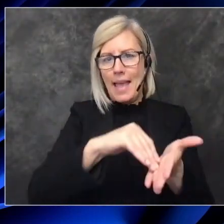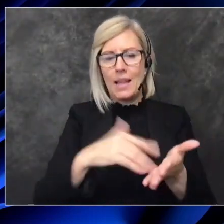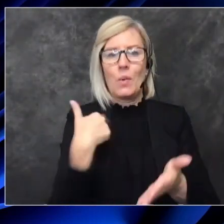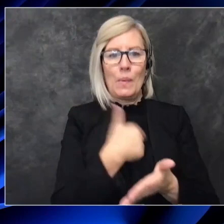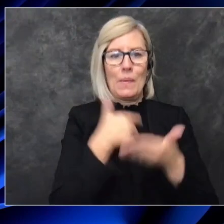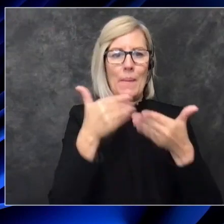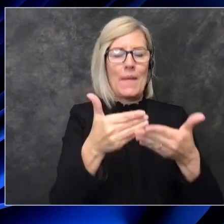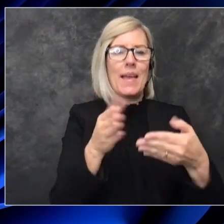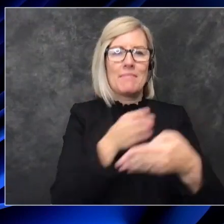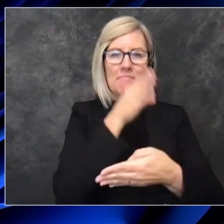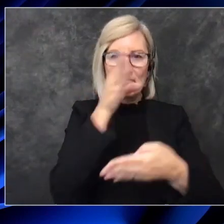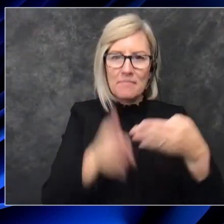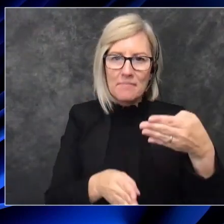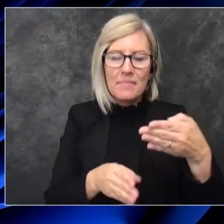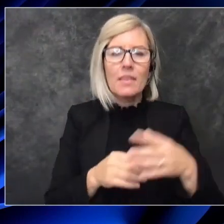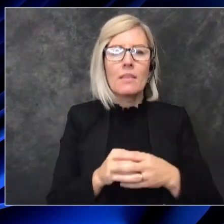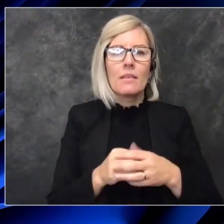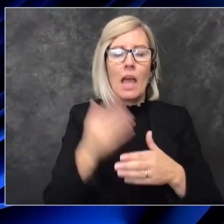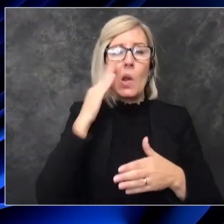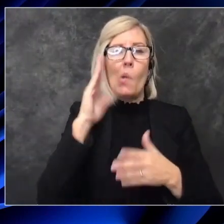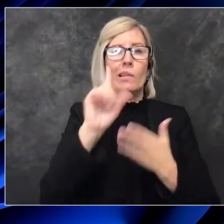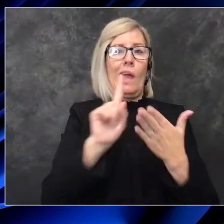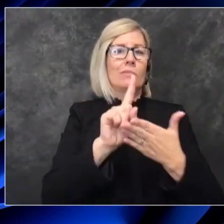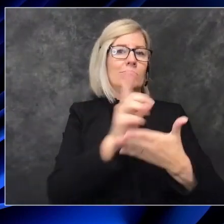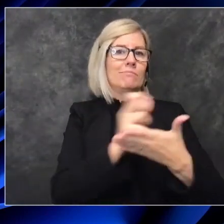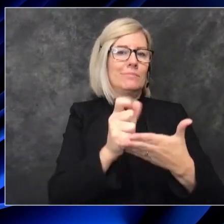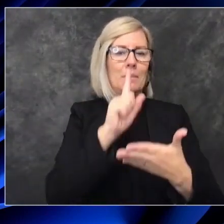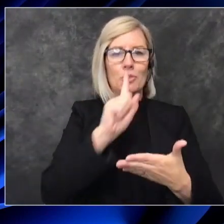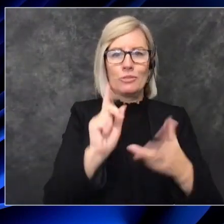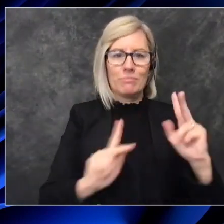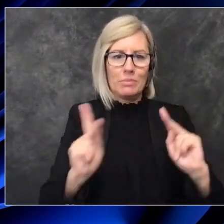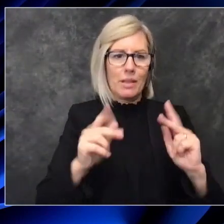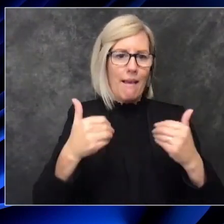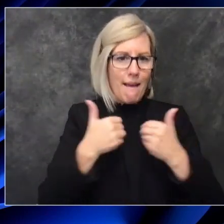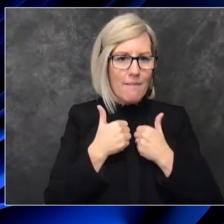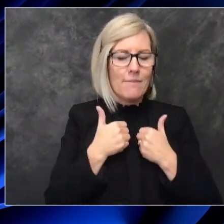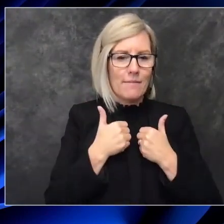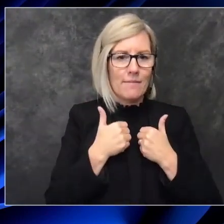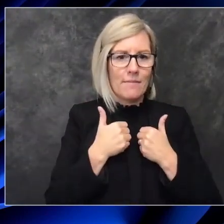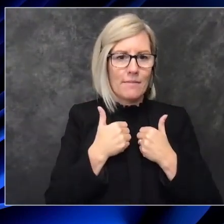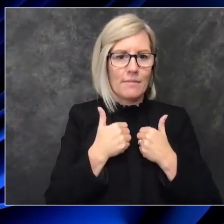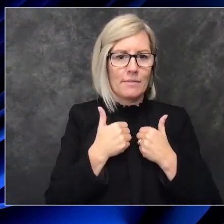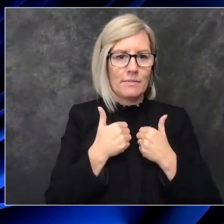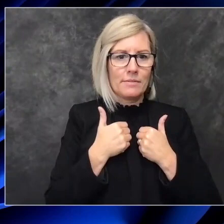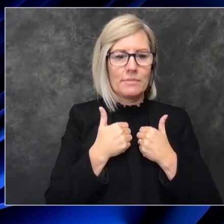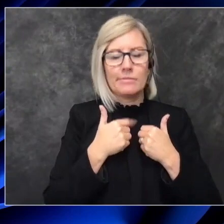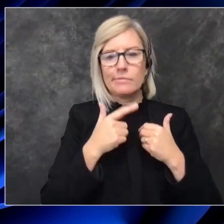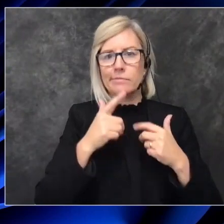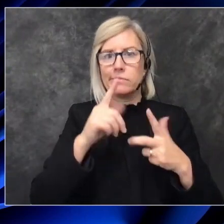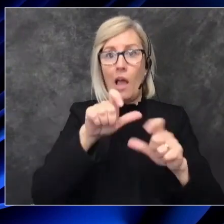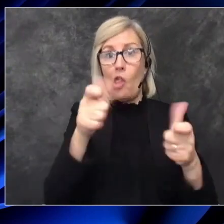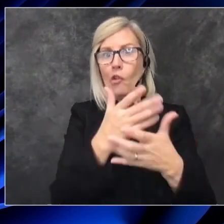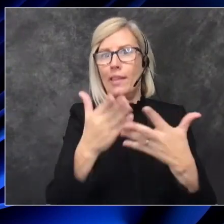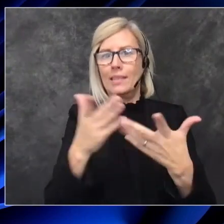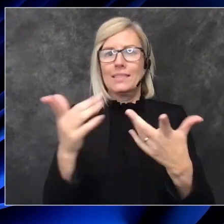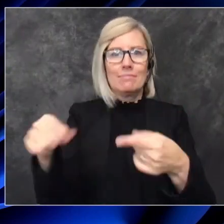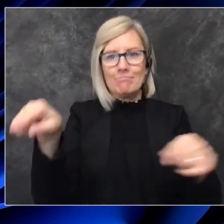up by nowhere at the hour and I'm sure folks have gotta drop for other things out there. But just thank you again,